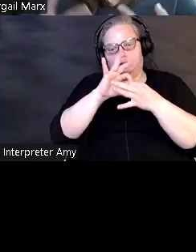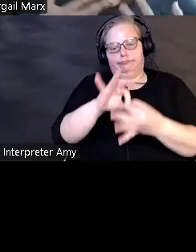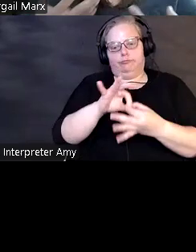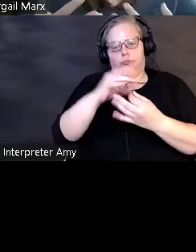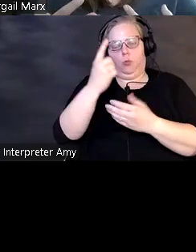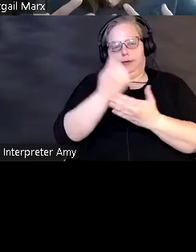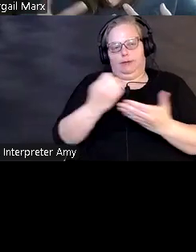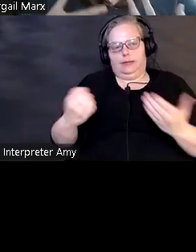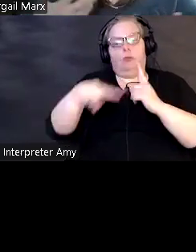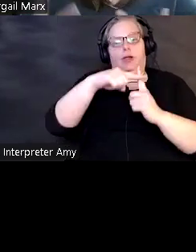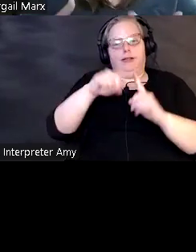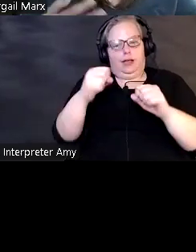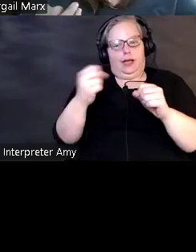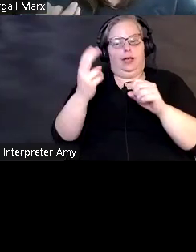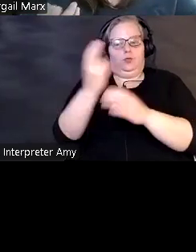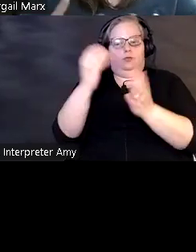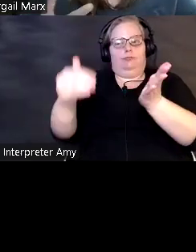so if it's a recorded training, they can watch it over and over.